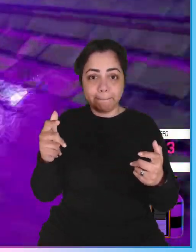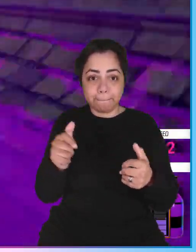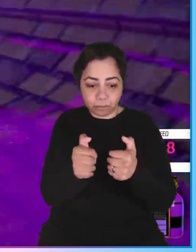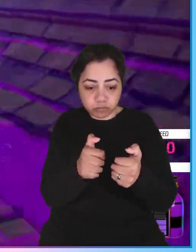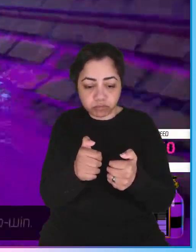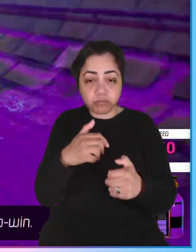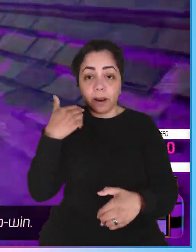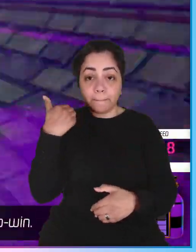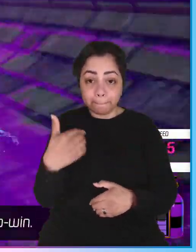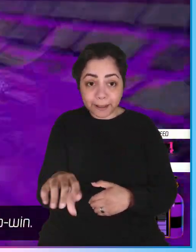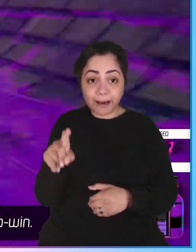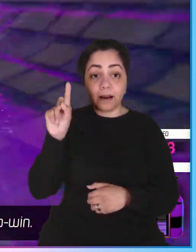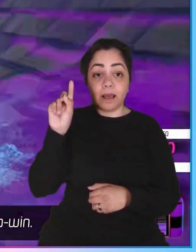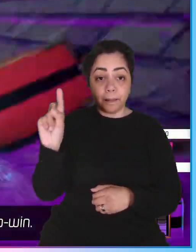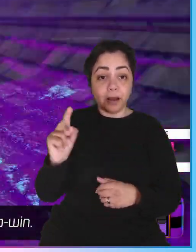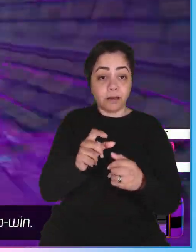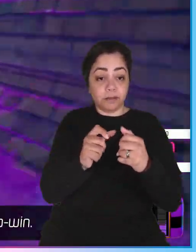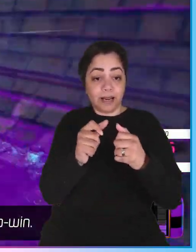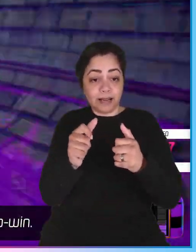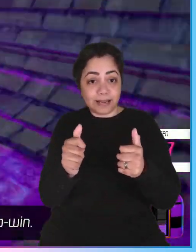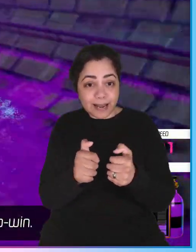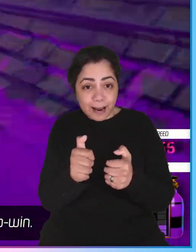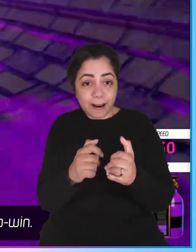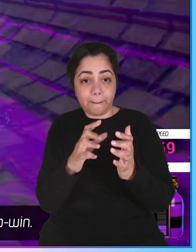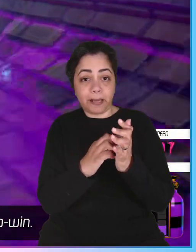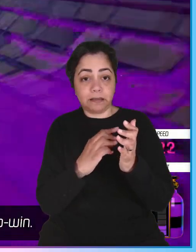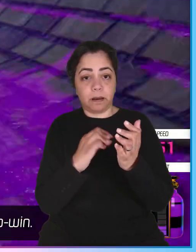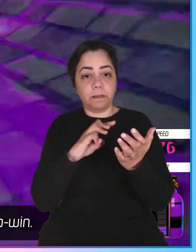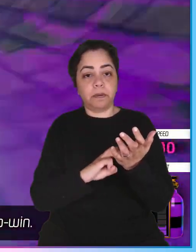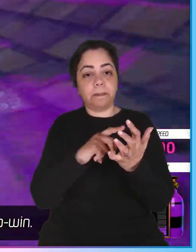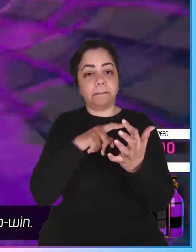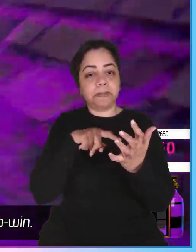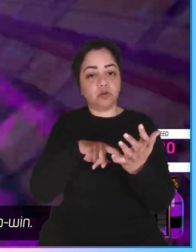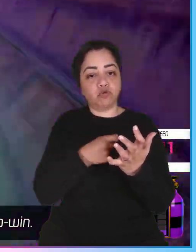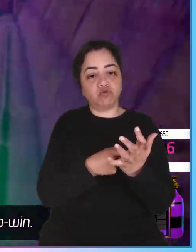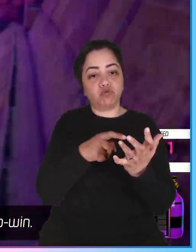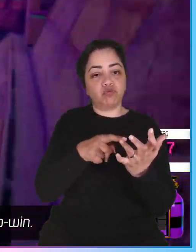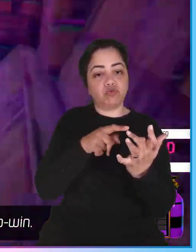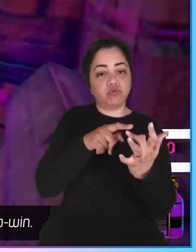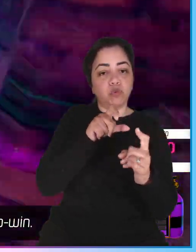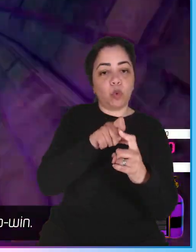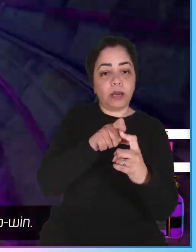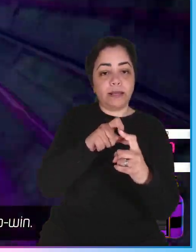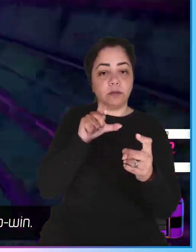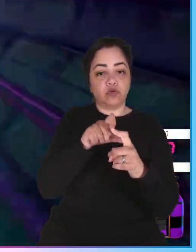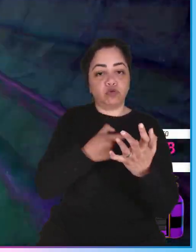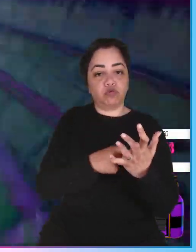When people with cerebral palsy reached out to let us know they enjoyed playing the game, I knew that at least on that front I’d been successful.